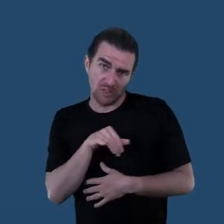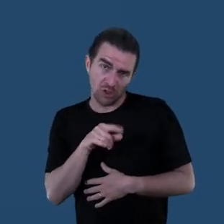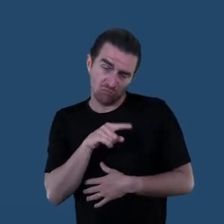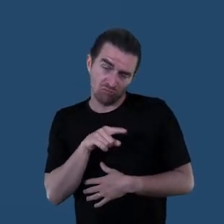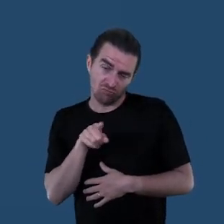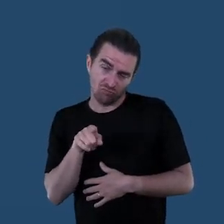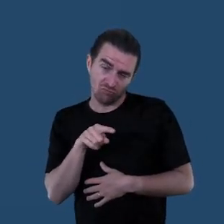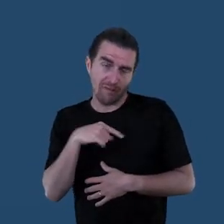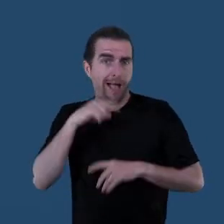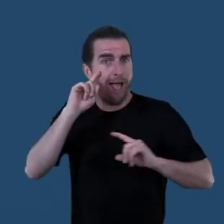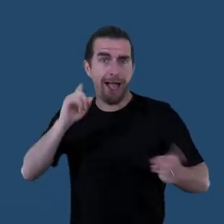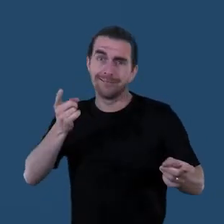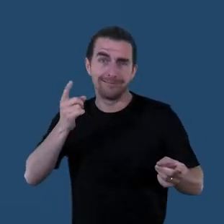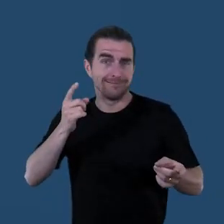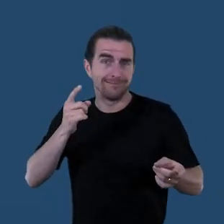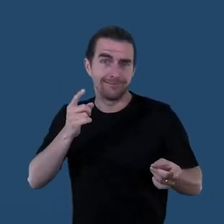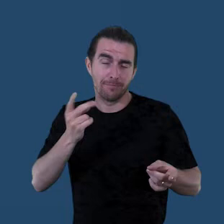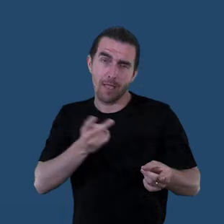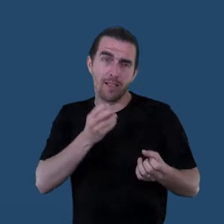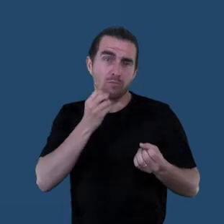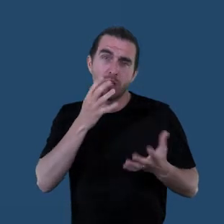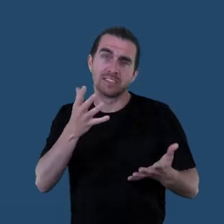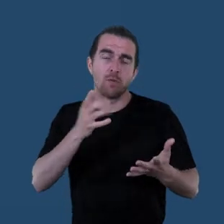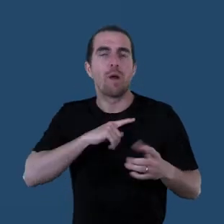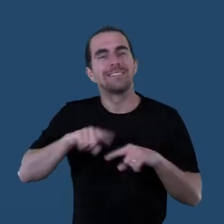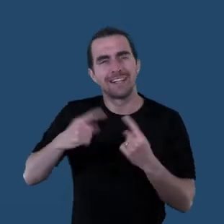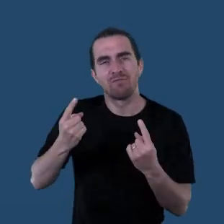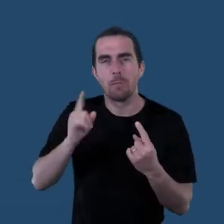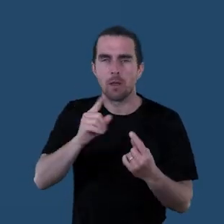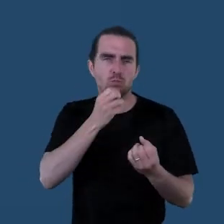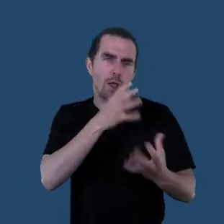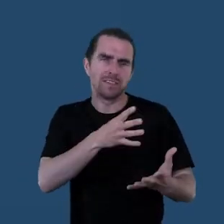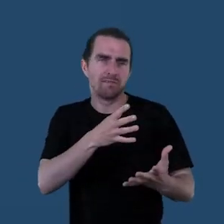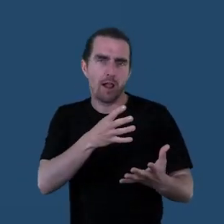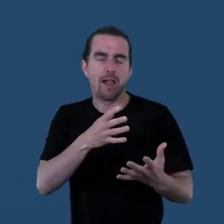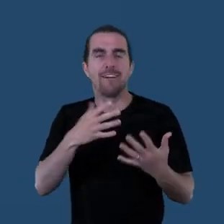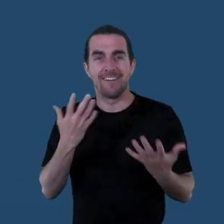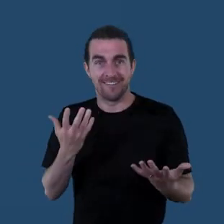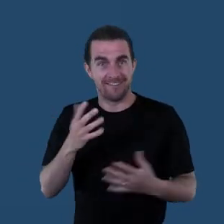I couldn't say which... They're both wonderful in different ways. Right, you're not gonna say on air, Lorraine.